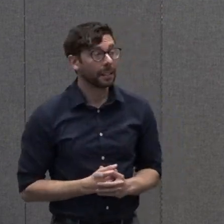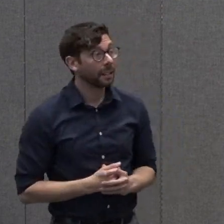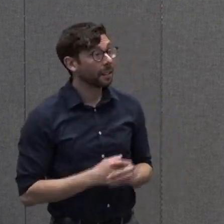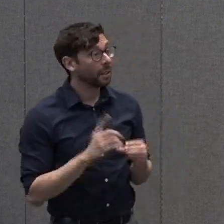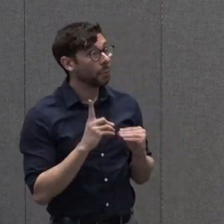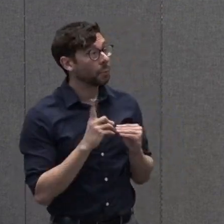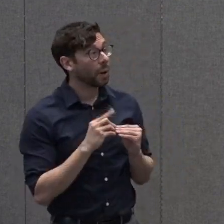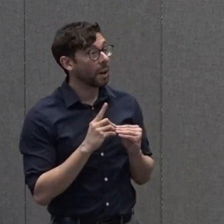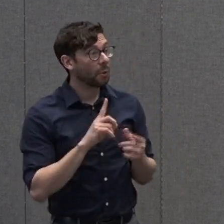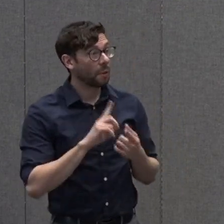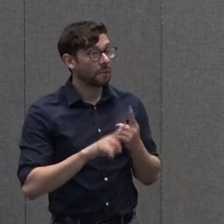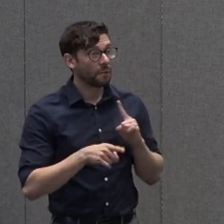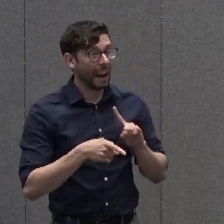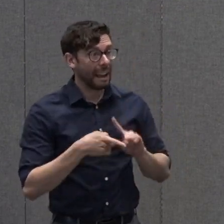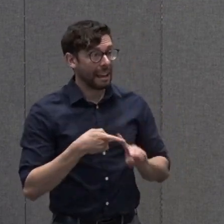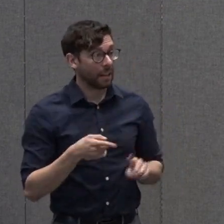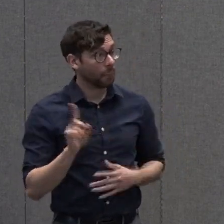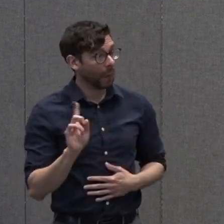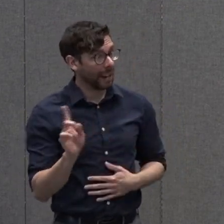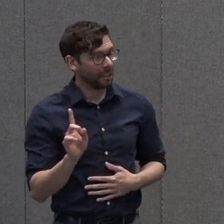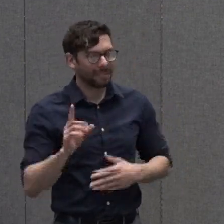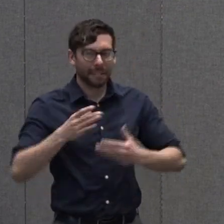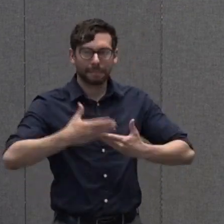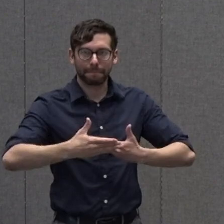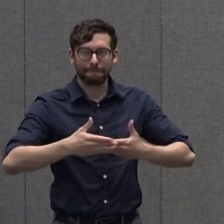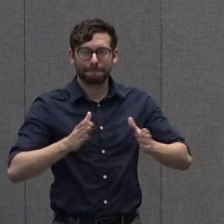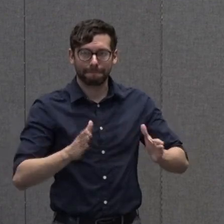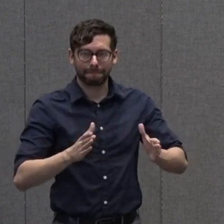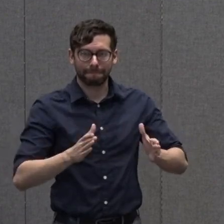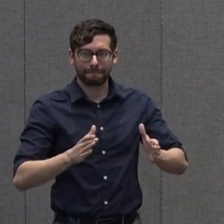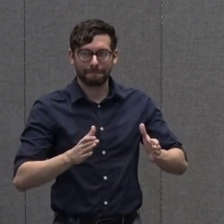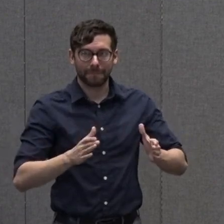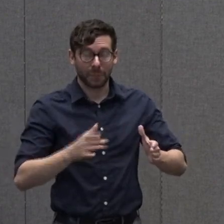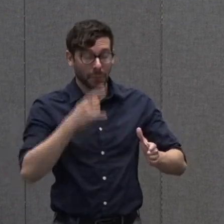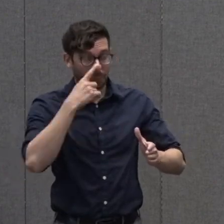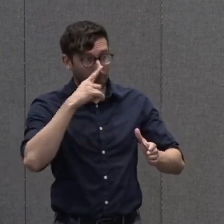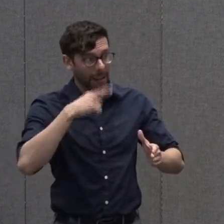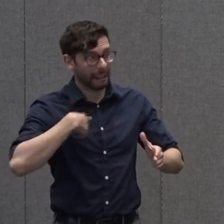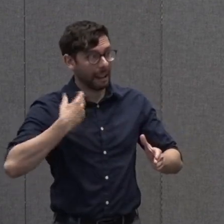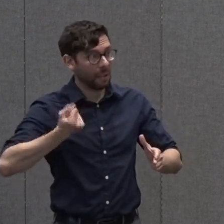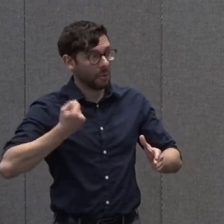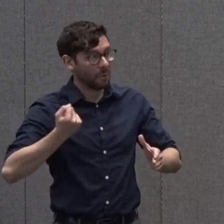in this terrarium, that we wanna see. Can I just hold onto her, while you're talking about this? Sure, sure I'll mention one other thing